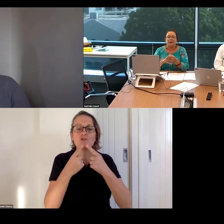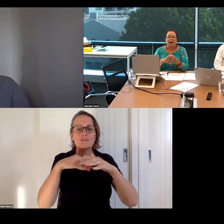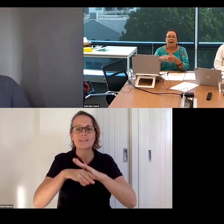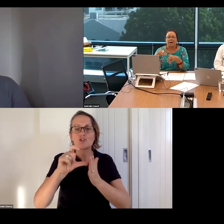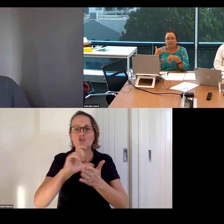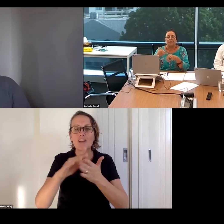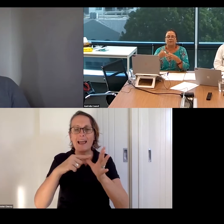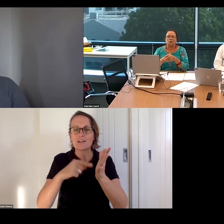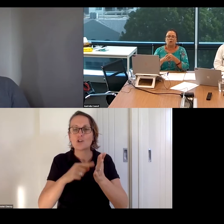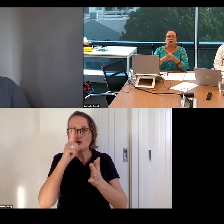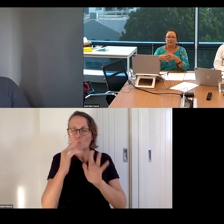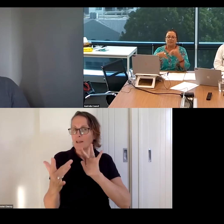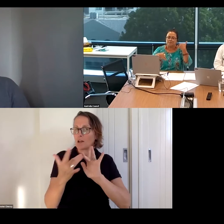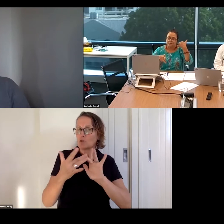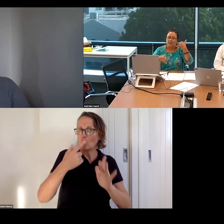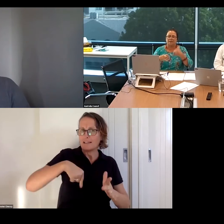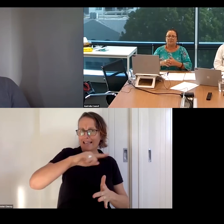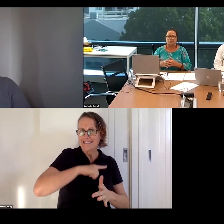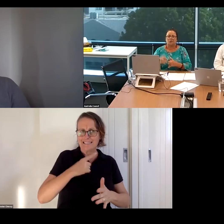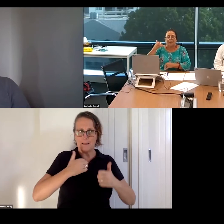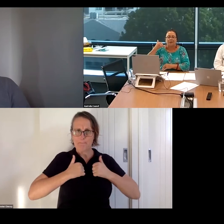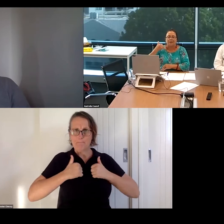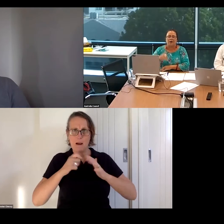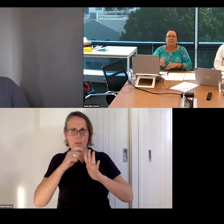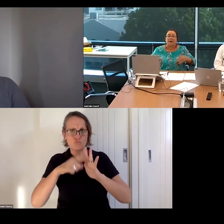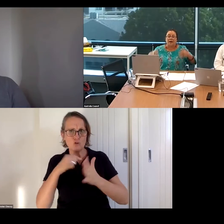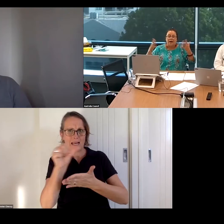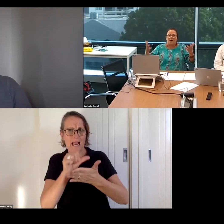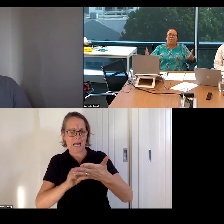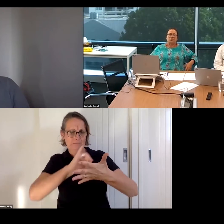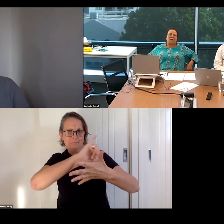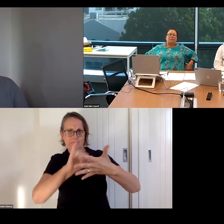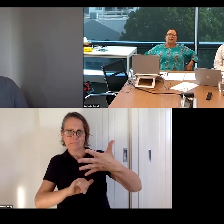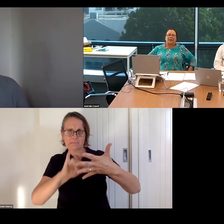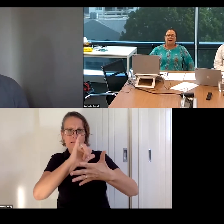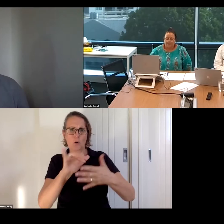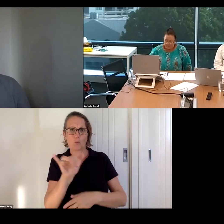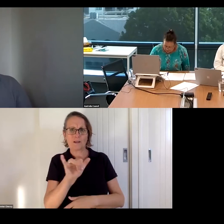and give us a call as Dane is so cleverly miming and I'm so cleverly understanding.